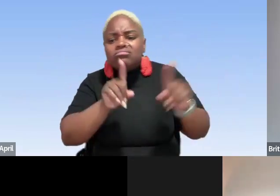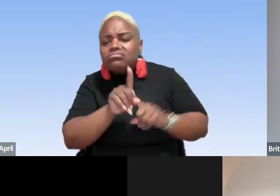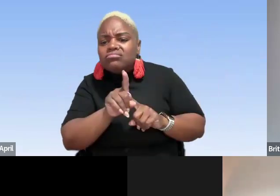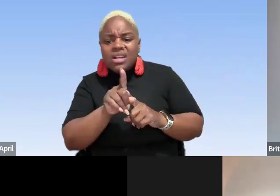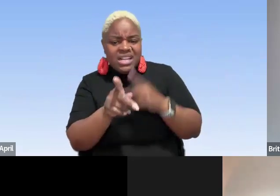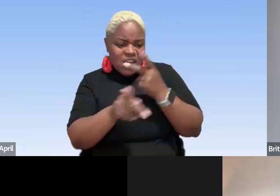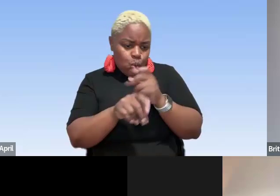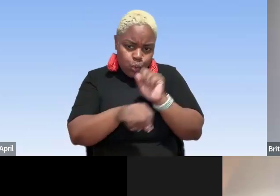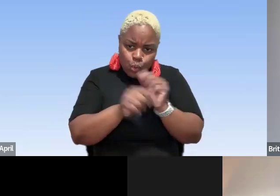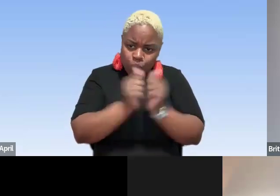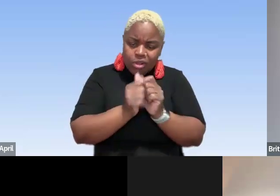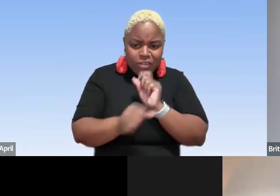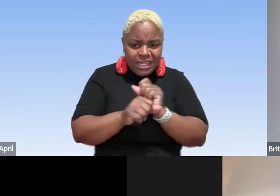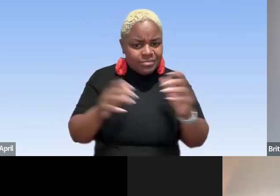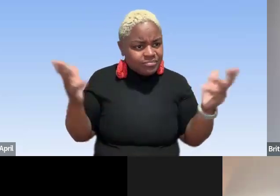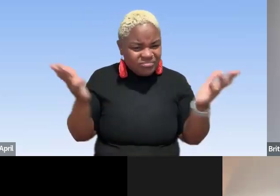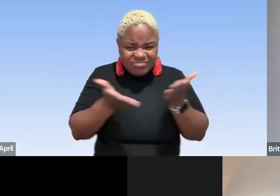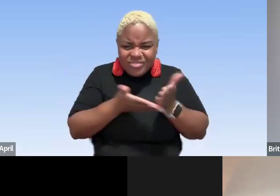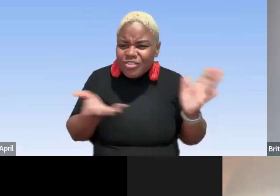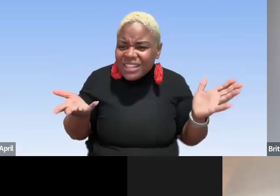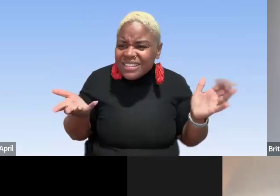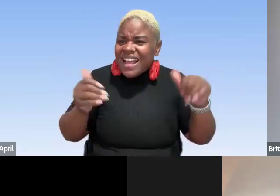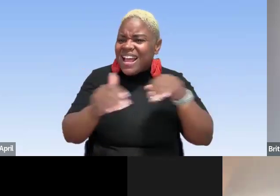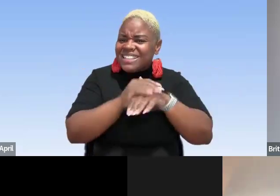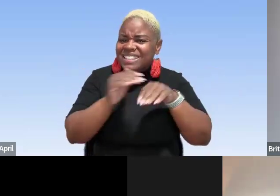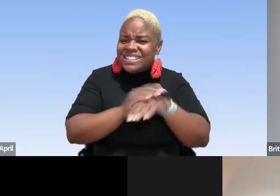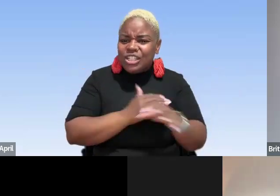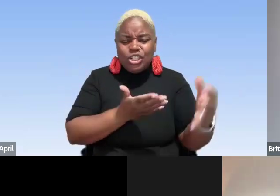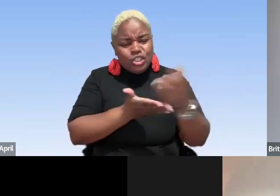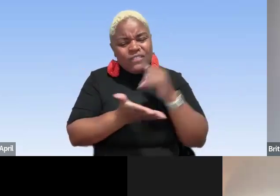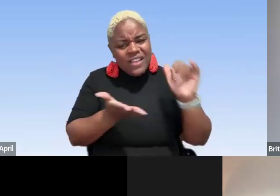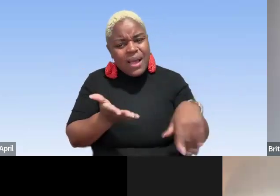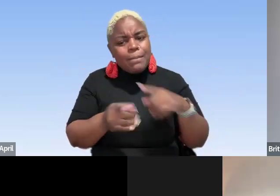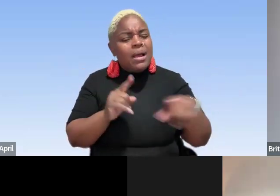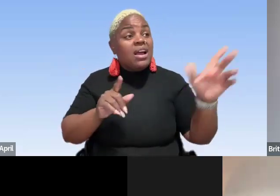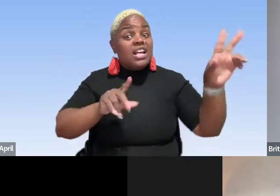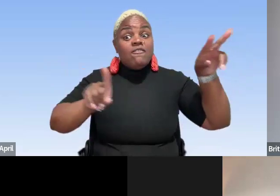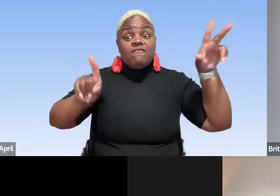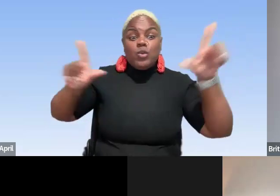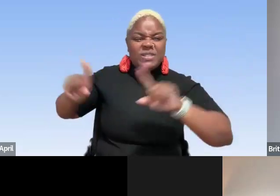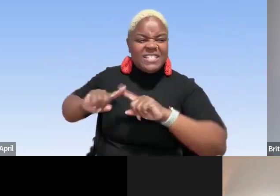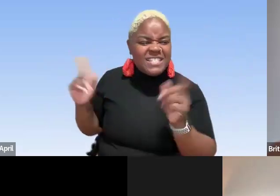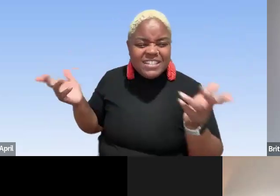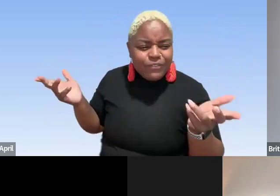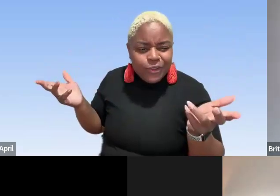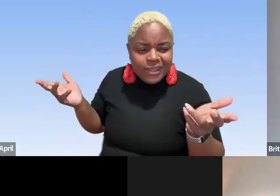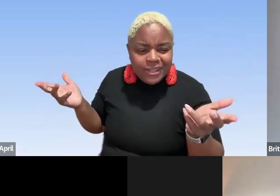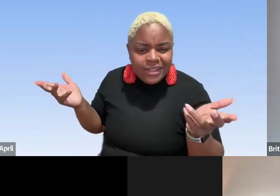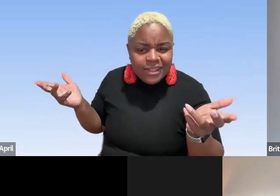that we can access, uh, and deserve, you know? So, as a disabled person, my relationship with care work